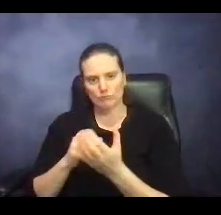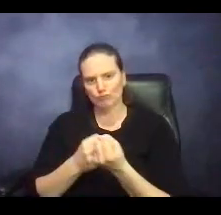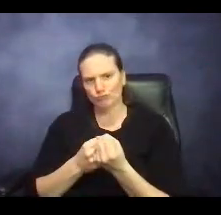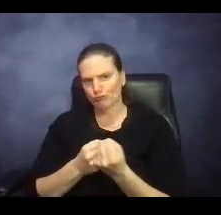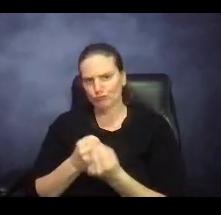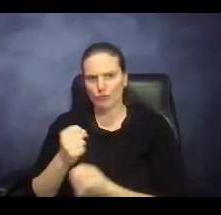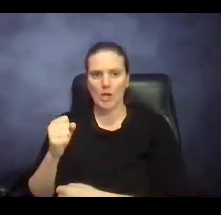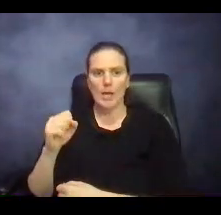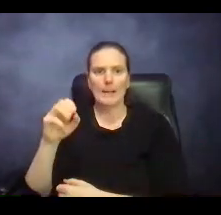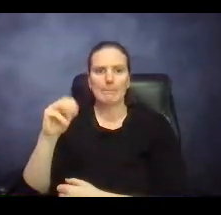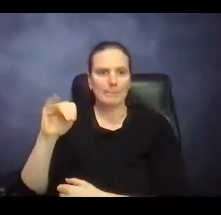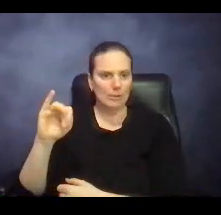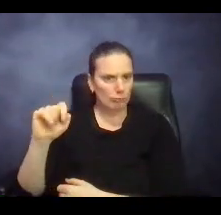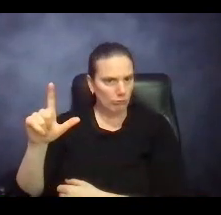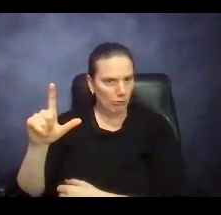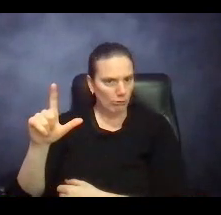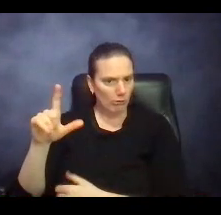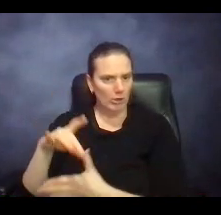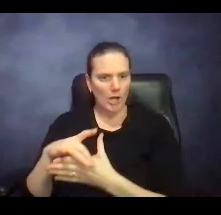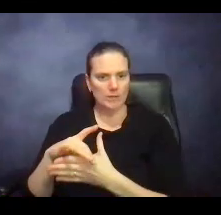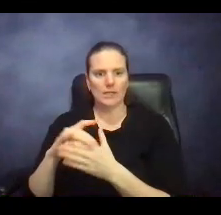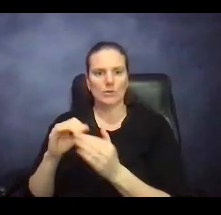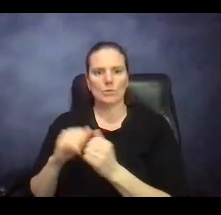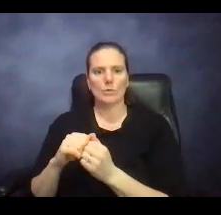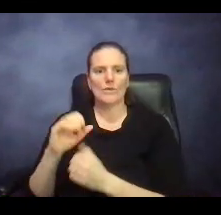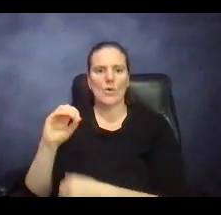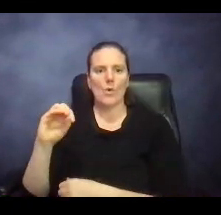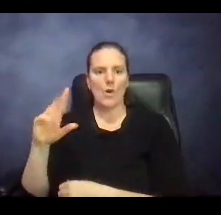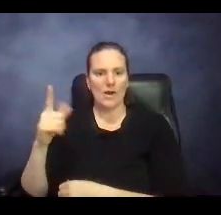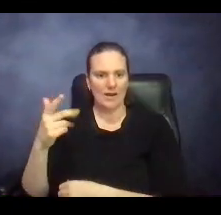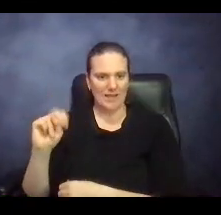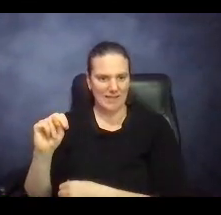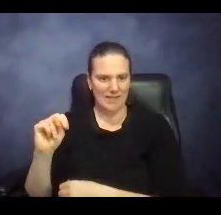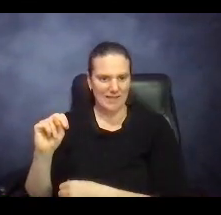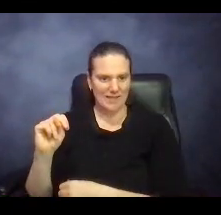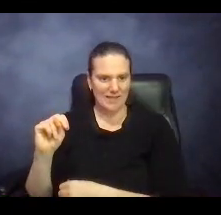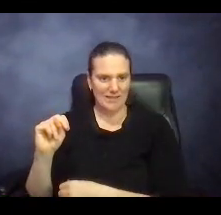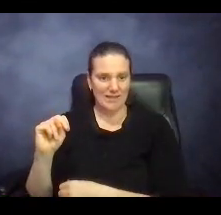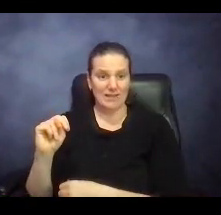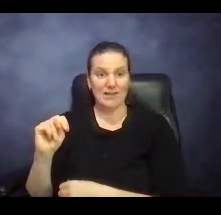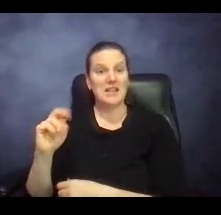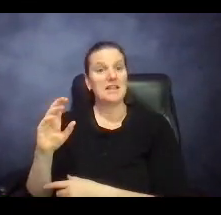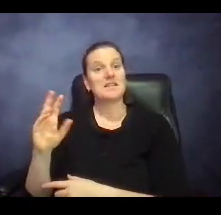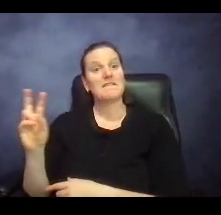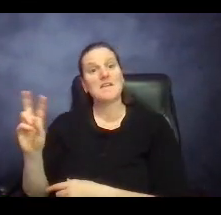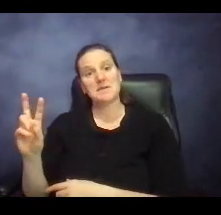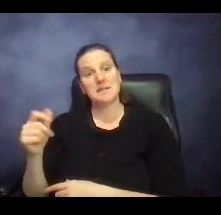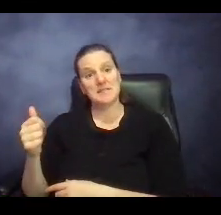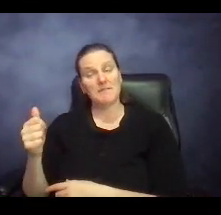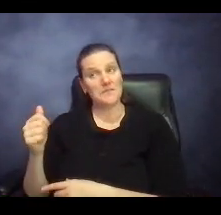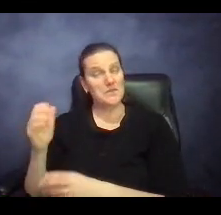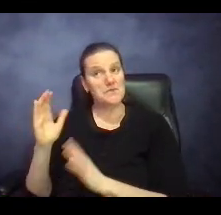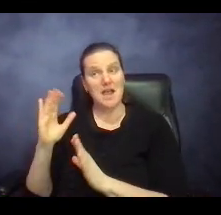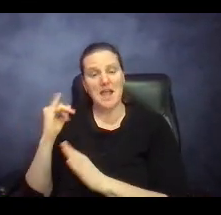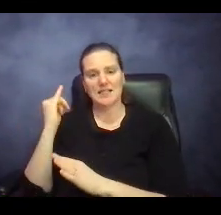content in, in the organ products. But yeah, I mean the supplement itself, great idea. I don't love all the gummies.